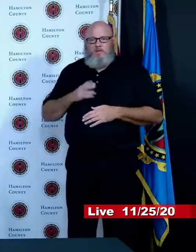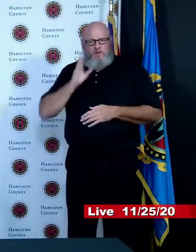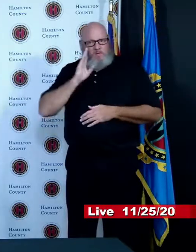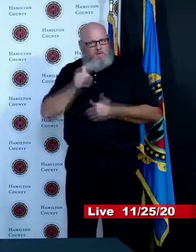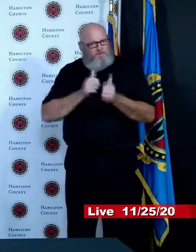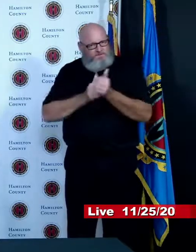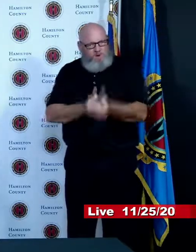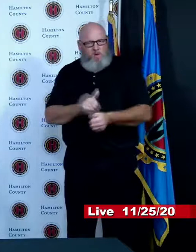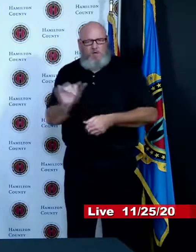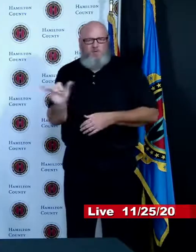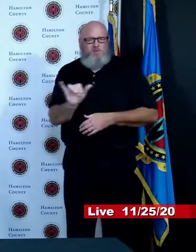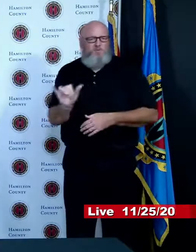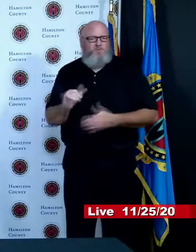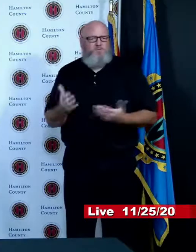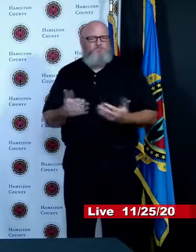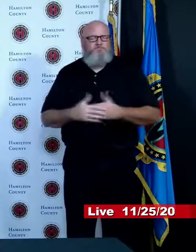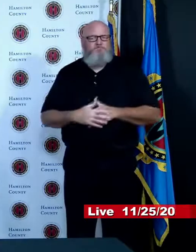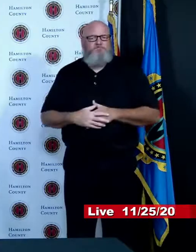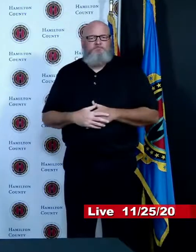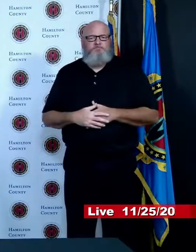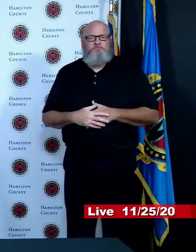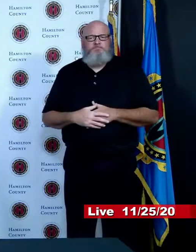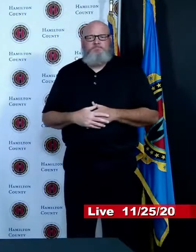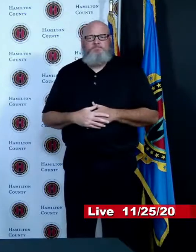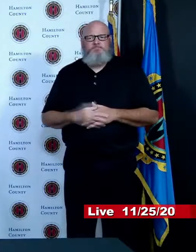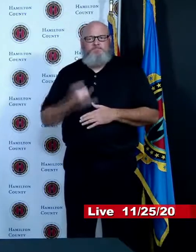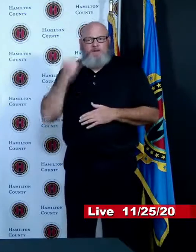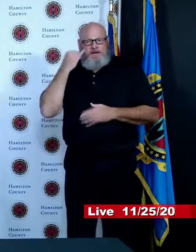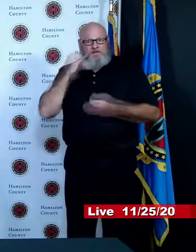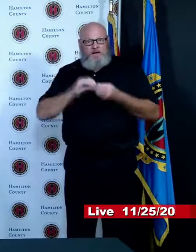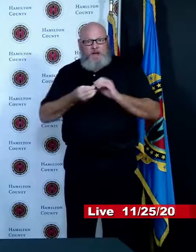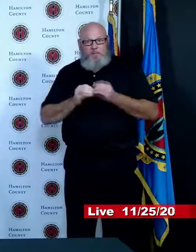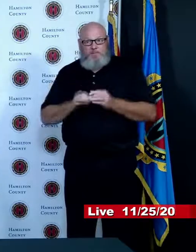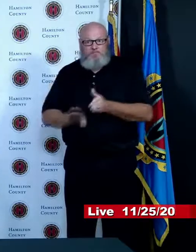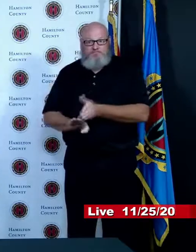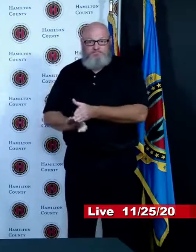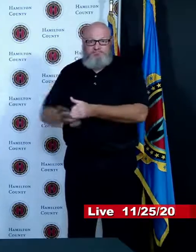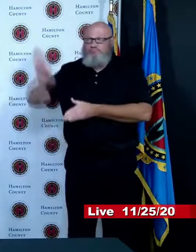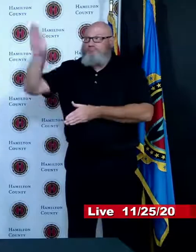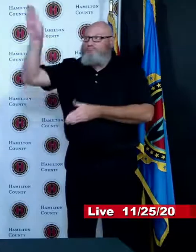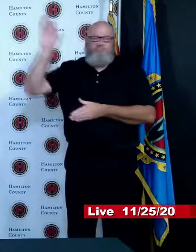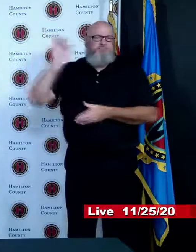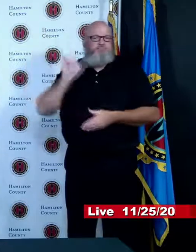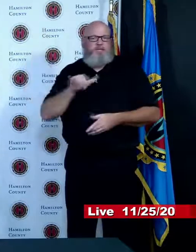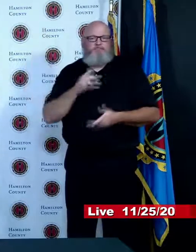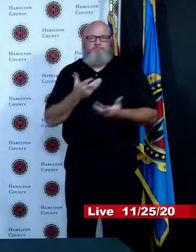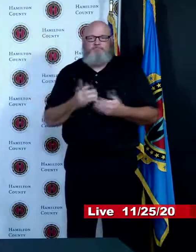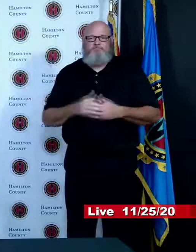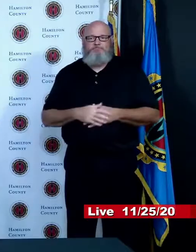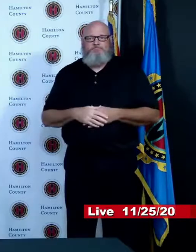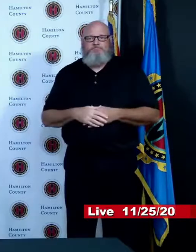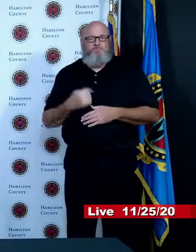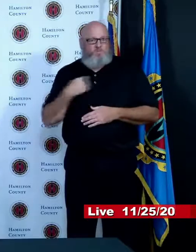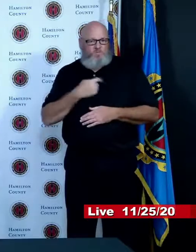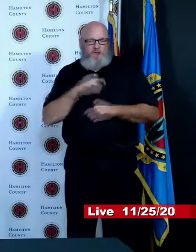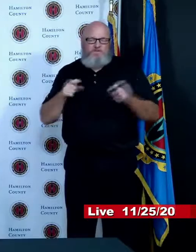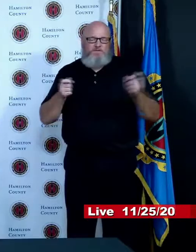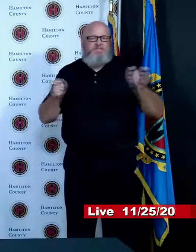message today is it's within our control to keep that curve flattening out but yeah I think it's